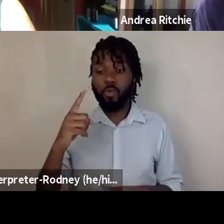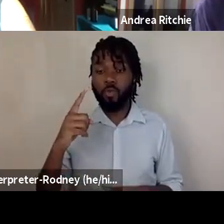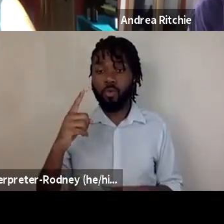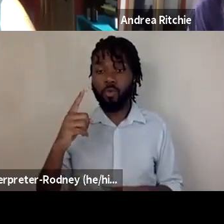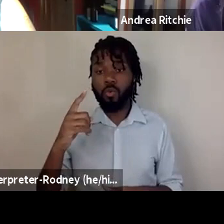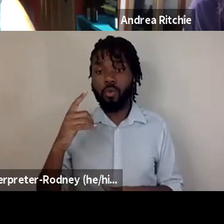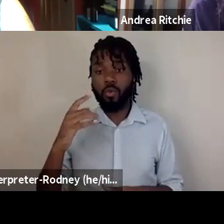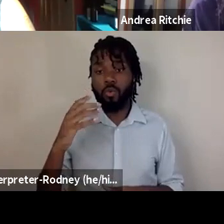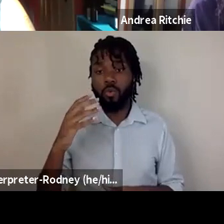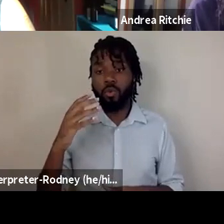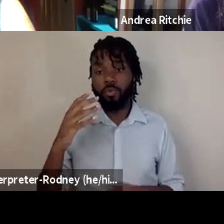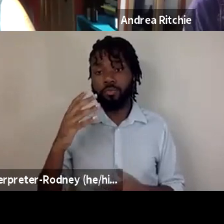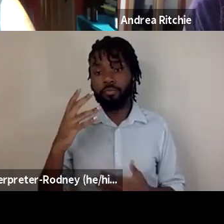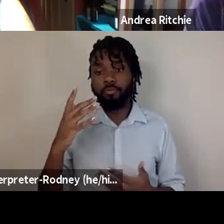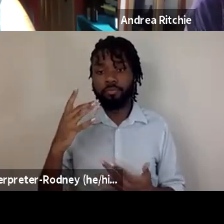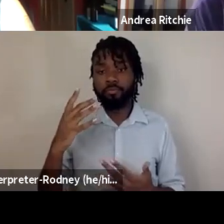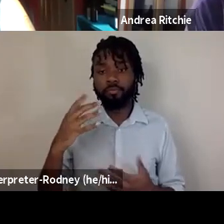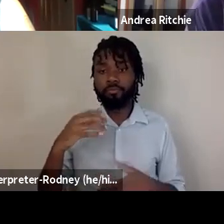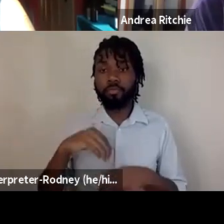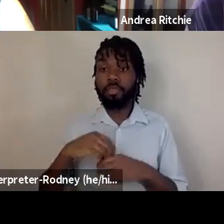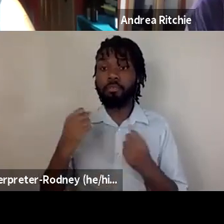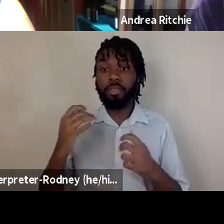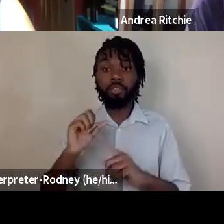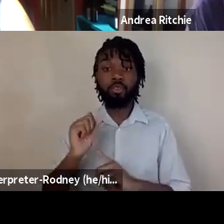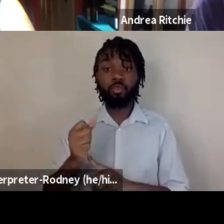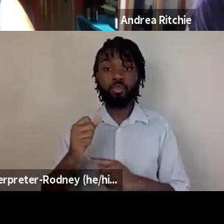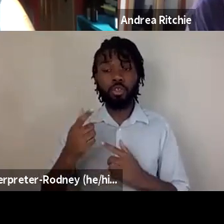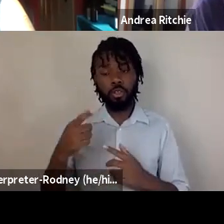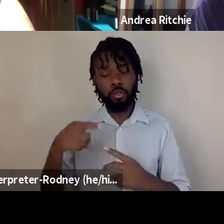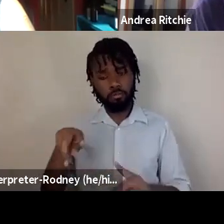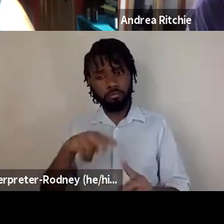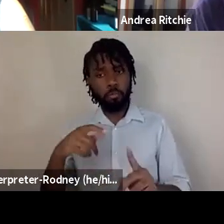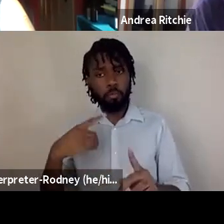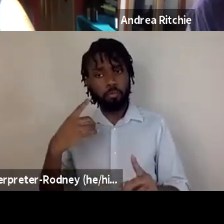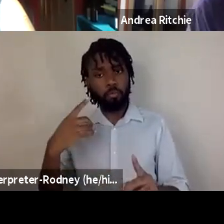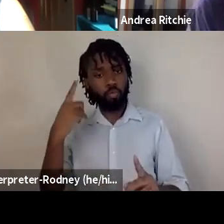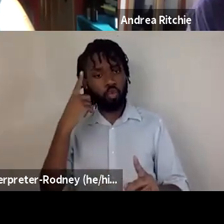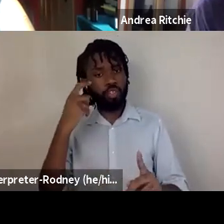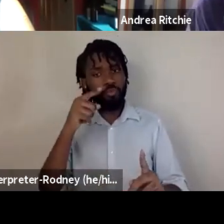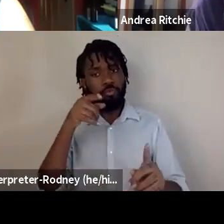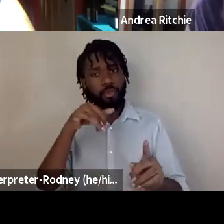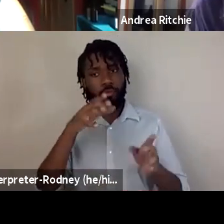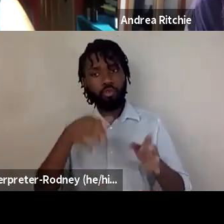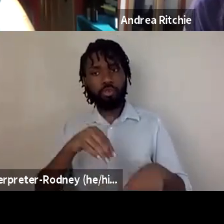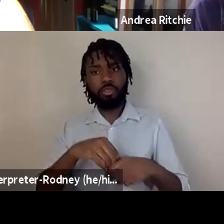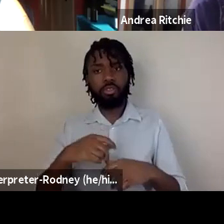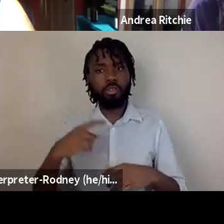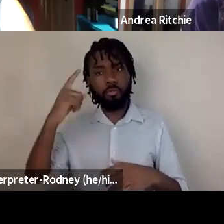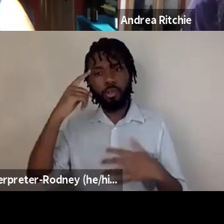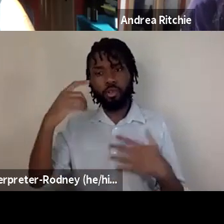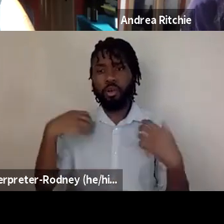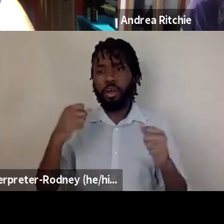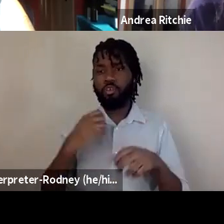being perceived to be in a mental health crisis, which is something that Black people are always perceived to be